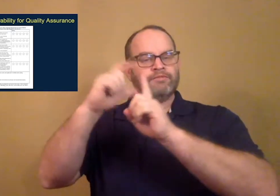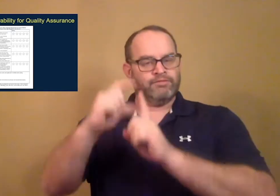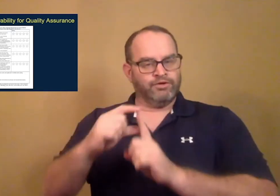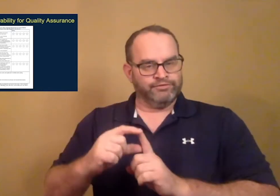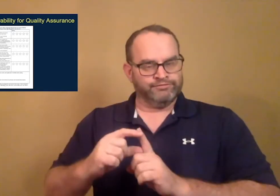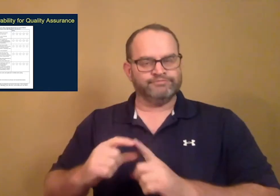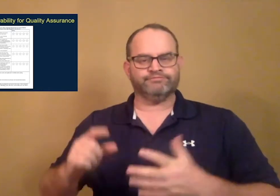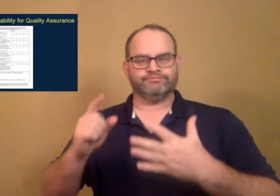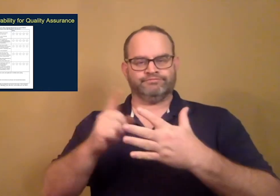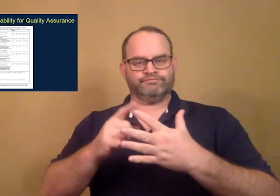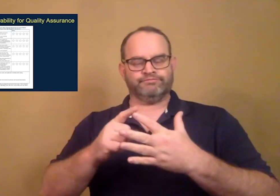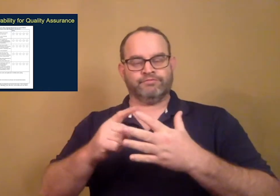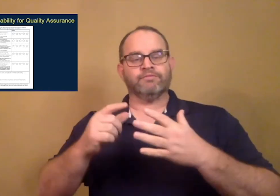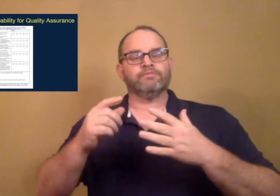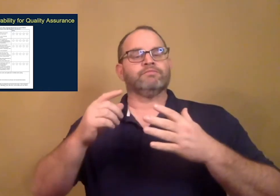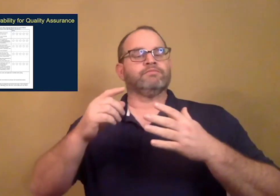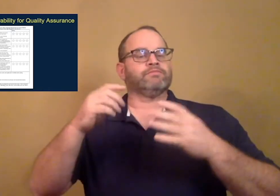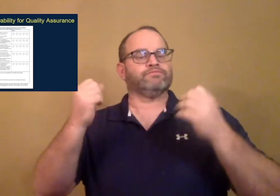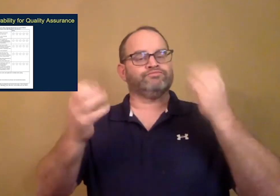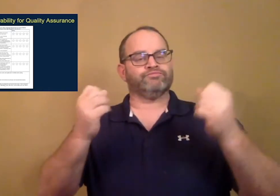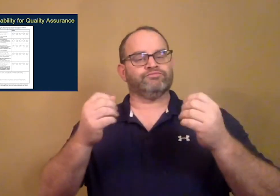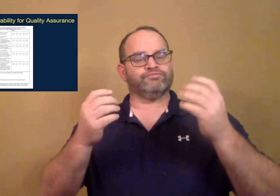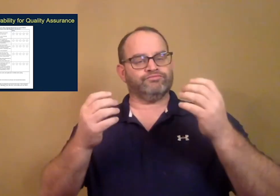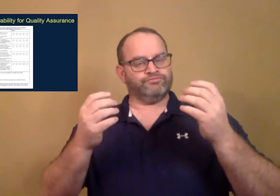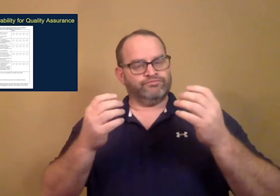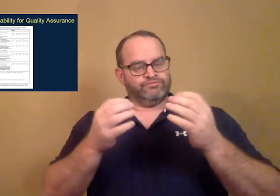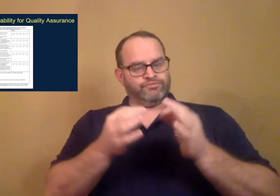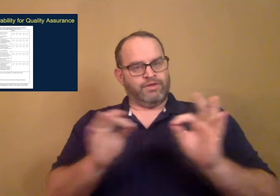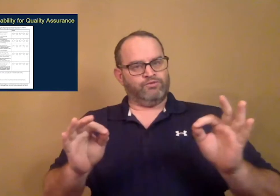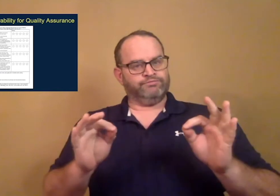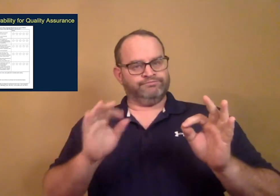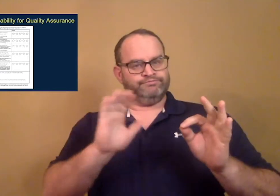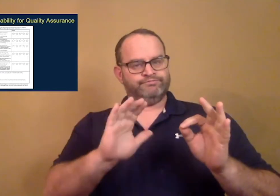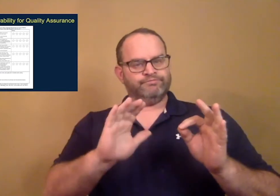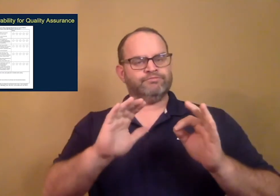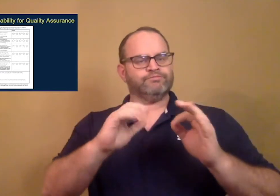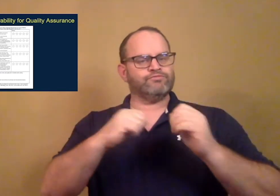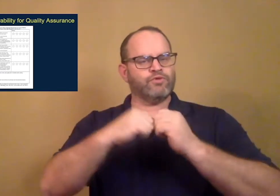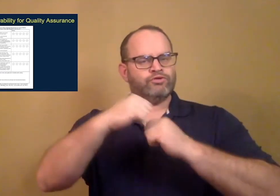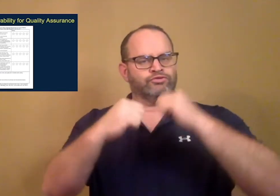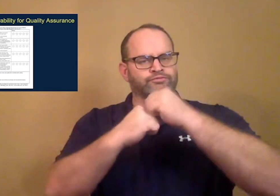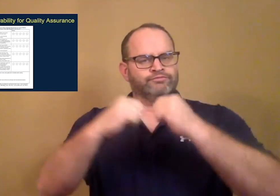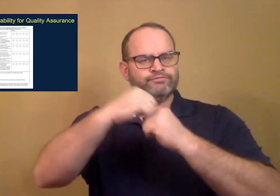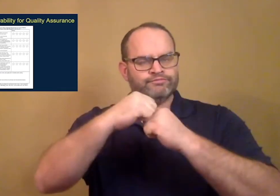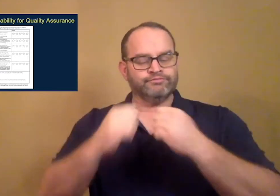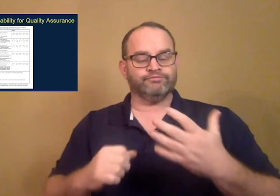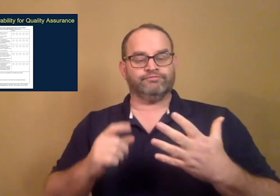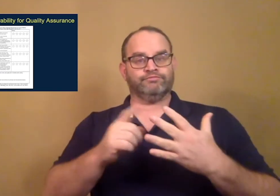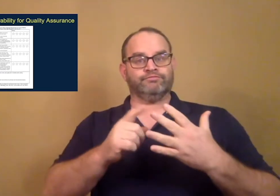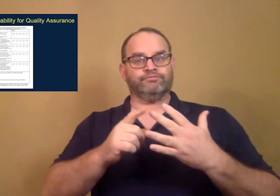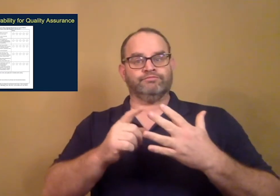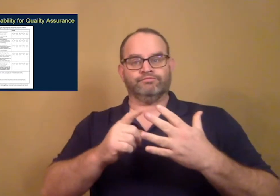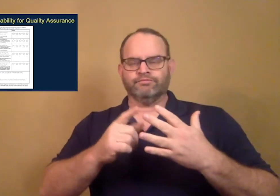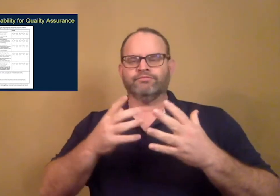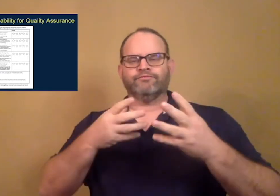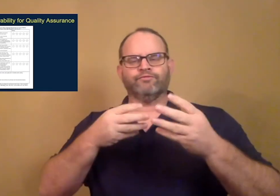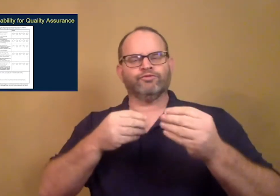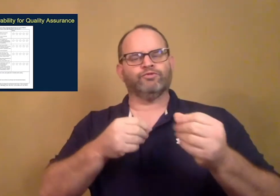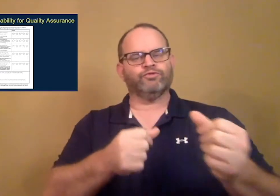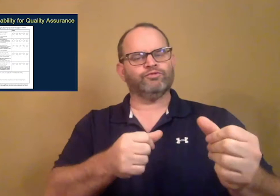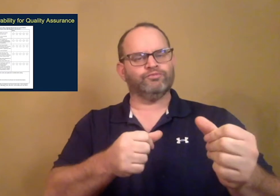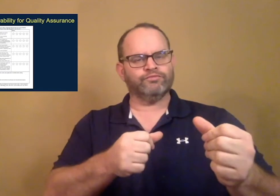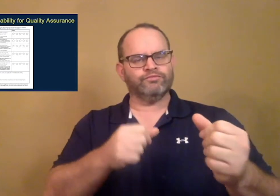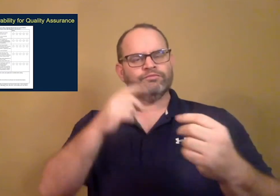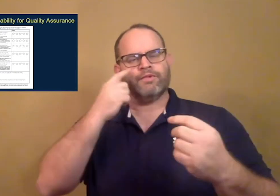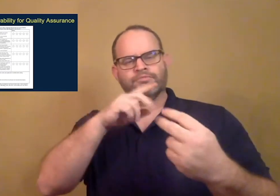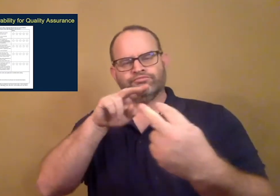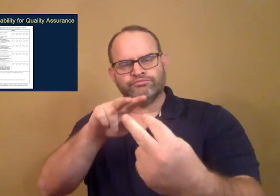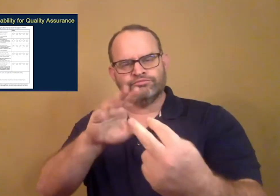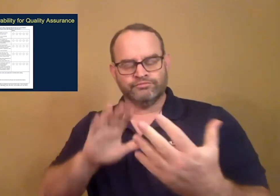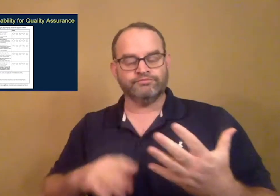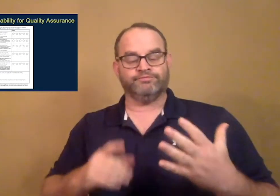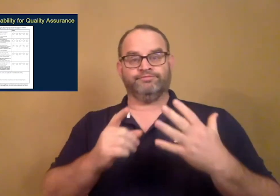The five categories in the checklist are vocabulary, use of grammatical features and structures, fluency,